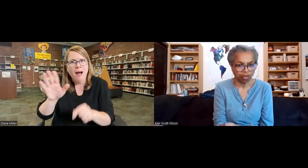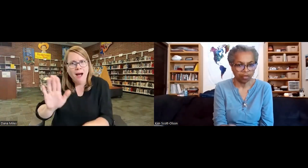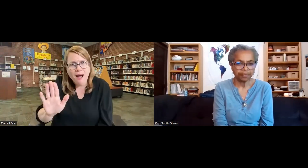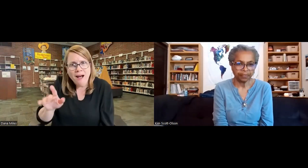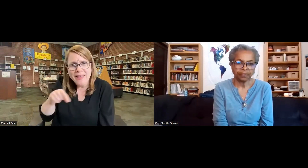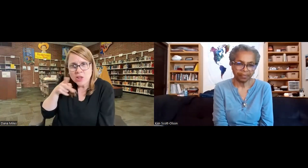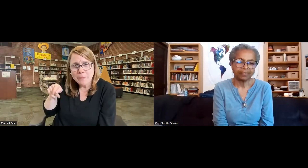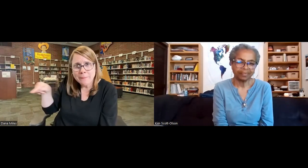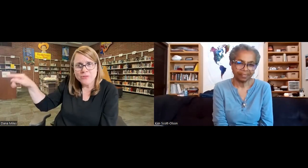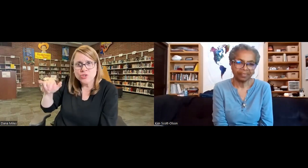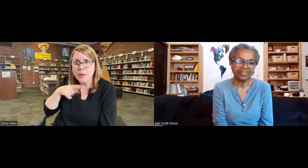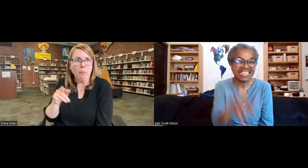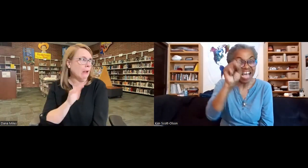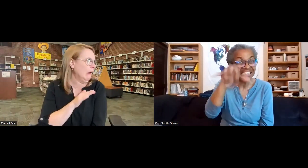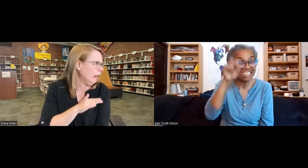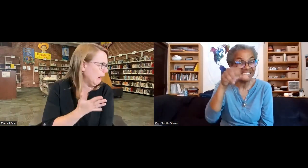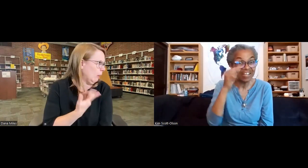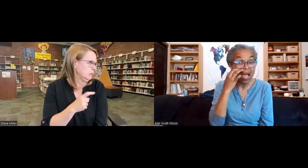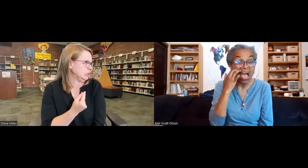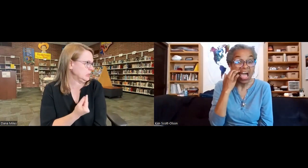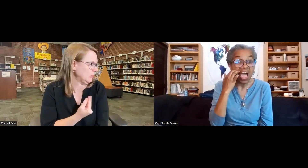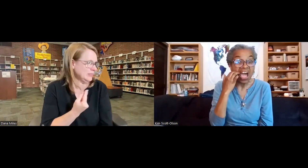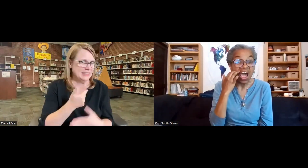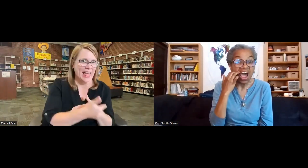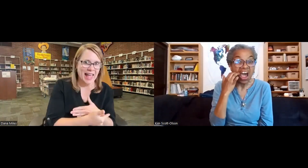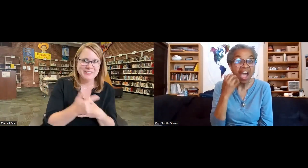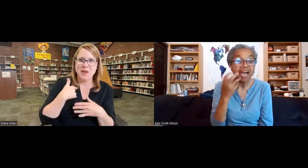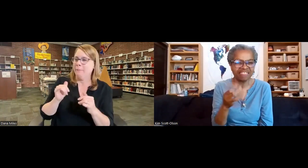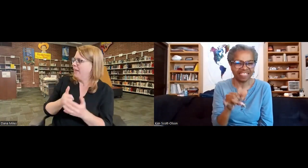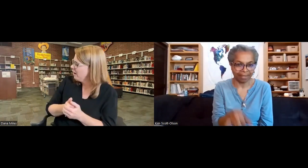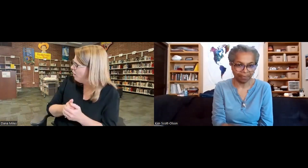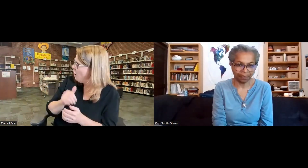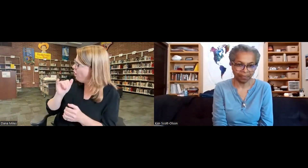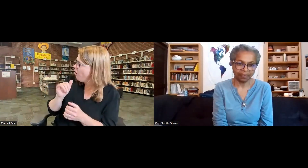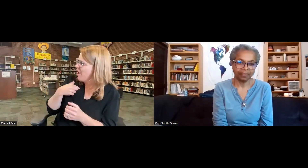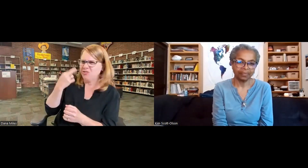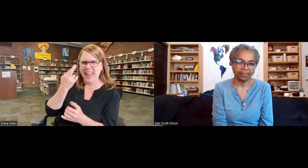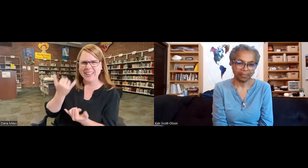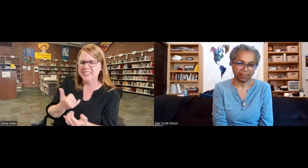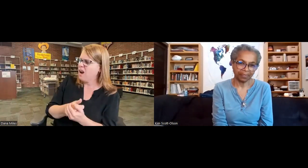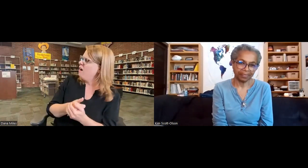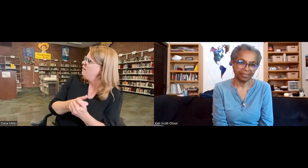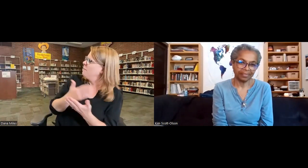or whatever the case may be, the hearing people are lost too! Yes, absolutely! Everyone’s asking everyone else what we’re supposed to be doing.